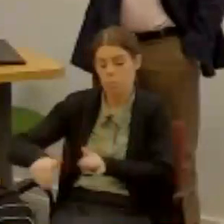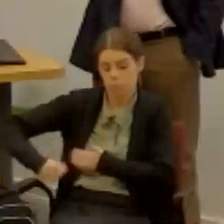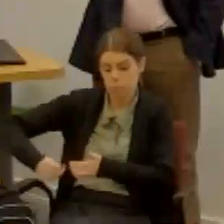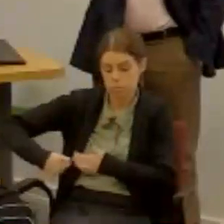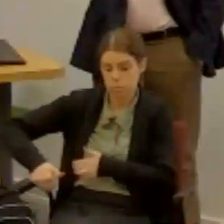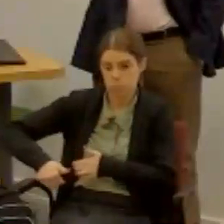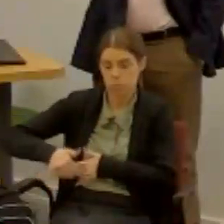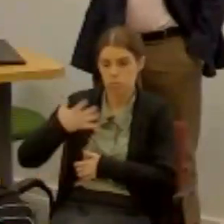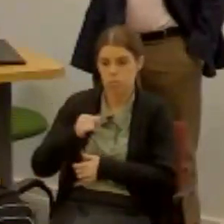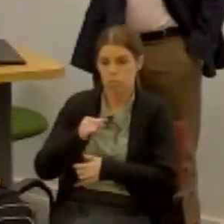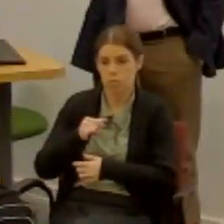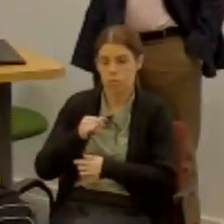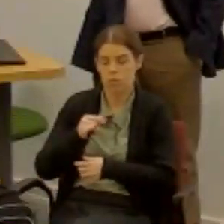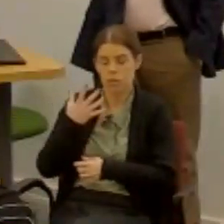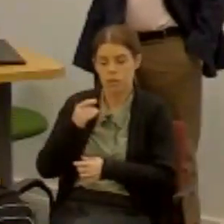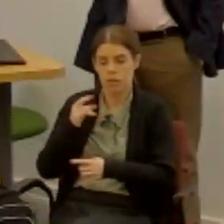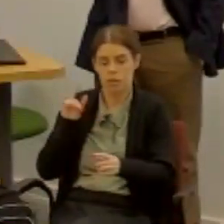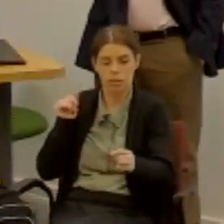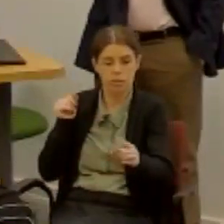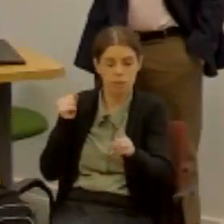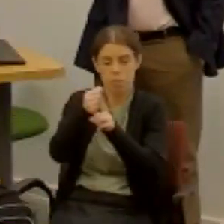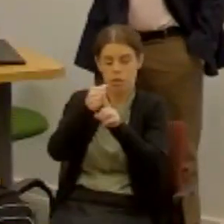was involved with a collision we got briefly knocked out.